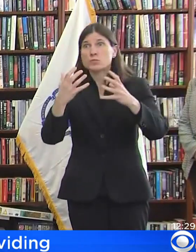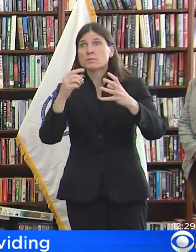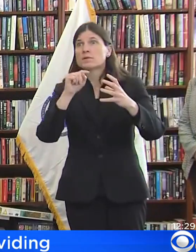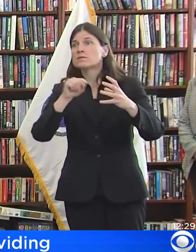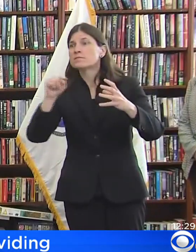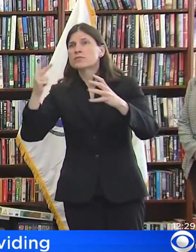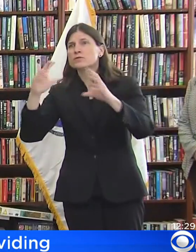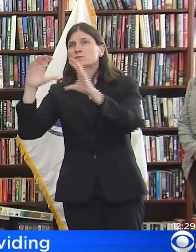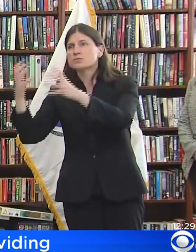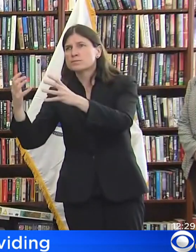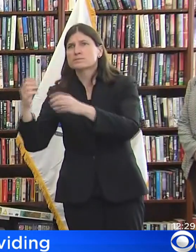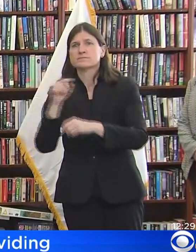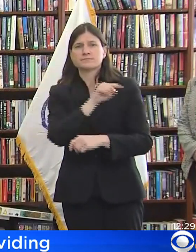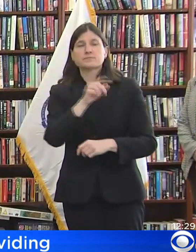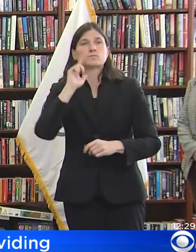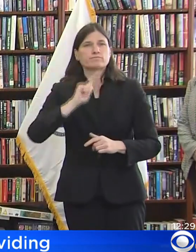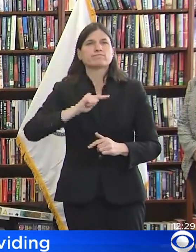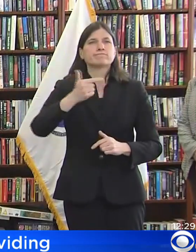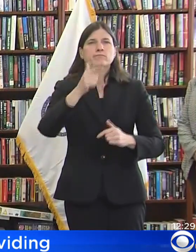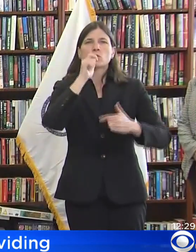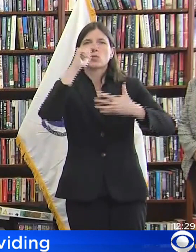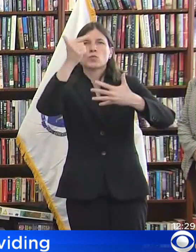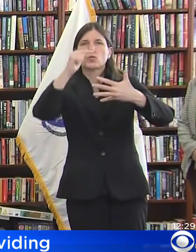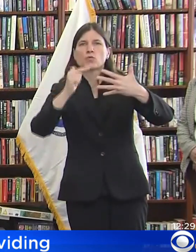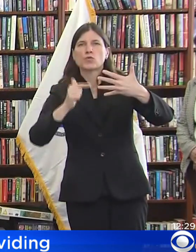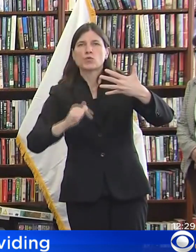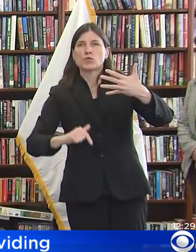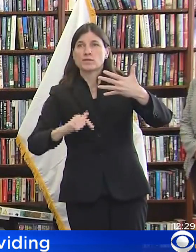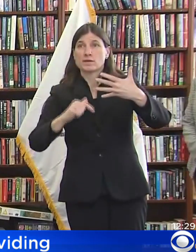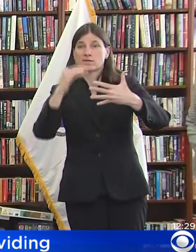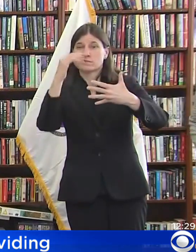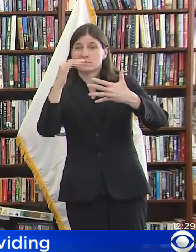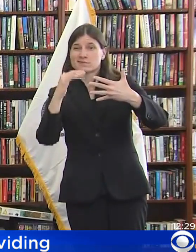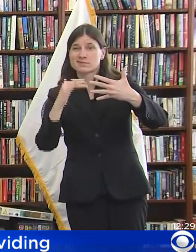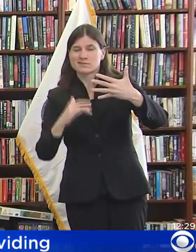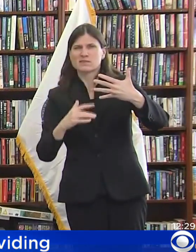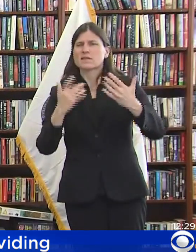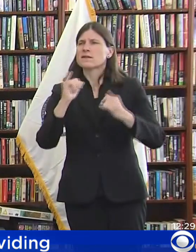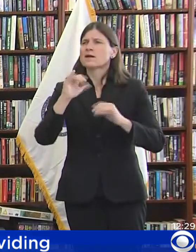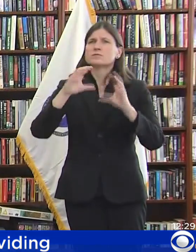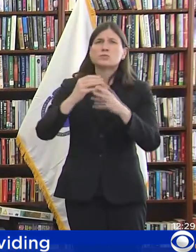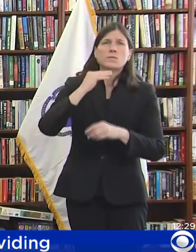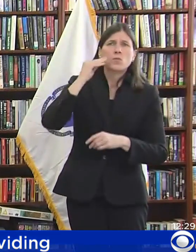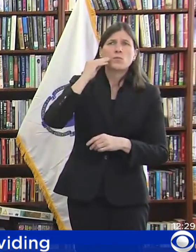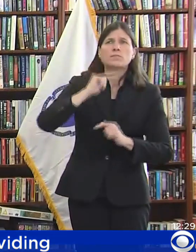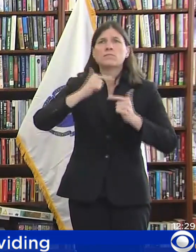DAYS WHICH IS OUR CARE COMMUNITY. MORE DETAILS WILL BE PROVIDED LATER THIS WEEK. THIS IS OBVIOUSLY A COMPLICATED